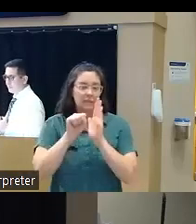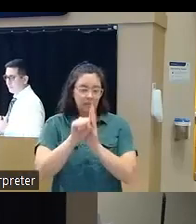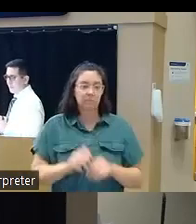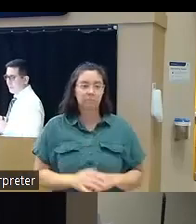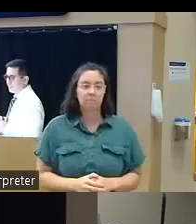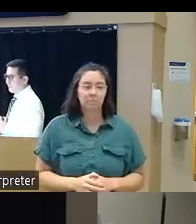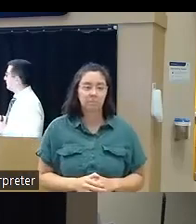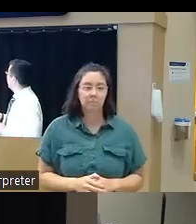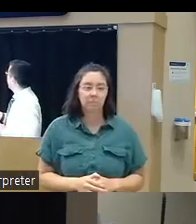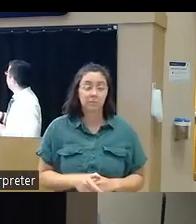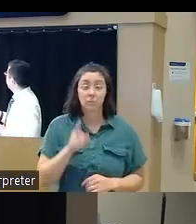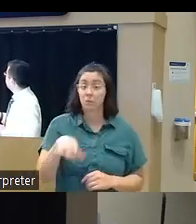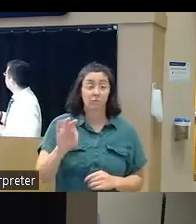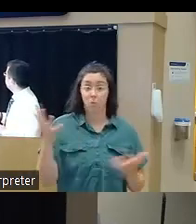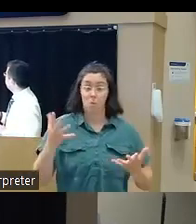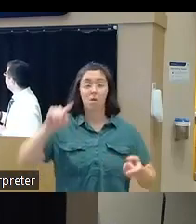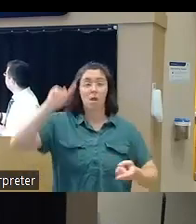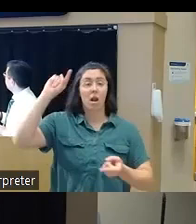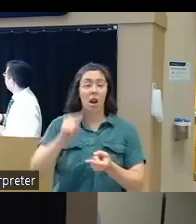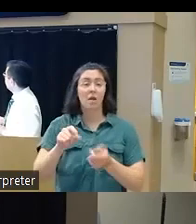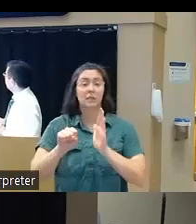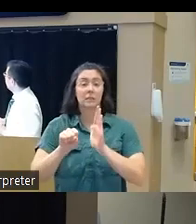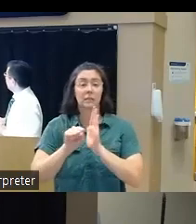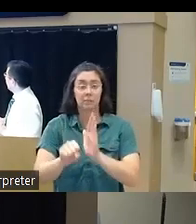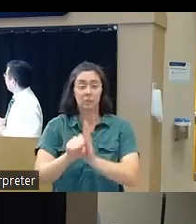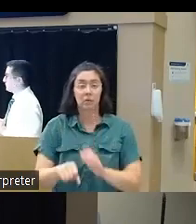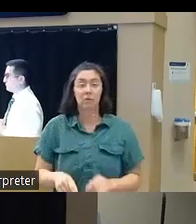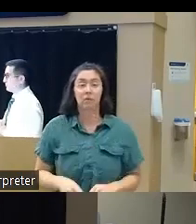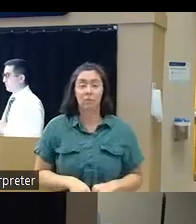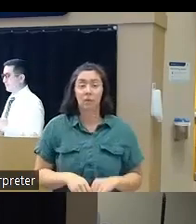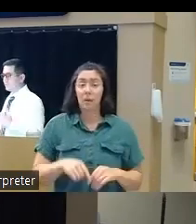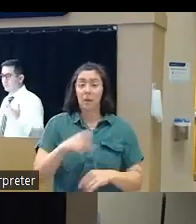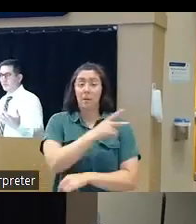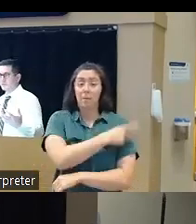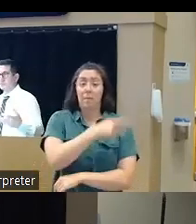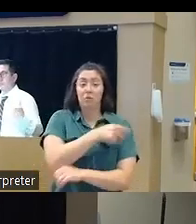did but they found that they were able to reduce symptoms in patients with childhood child's Renee